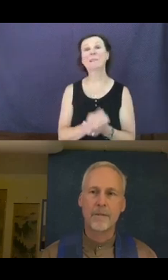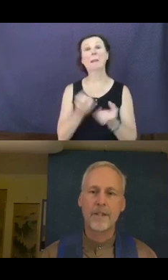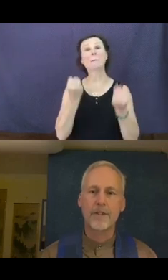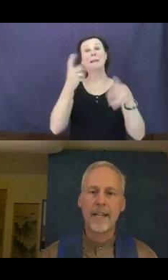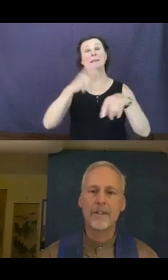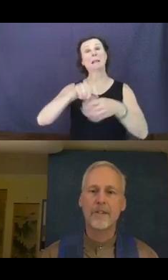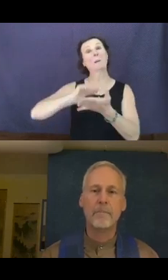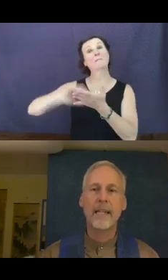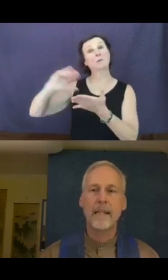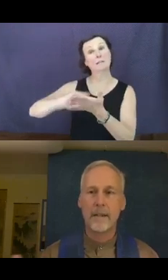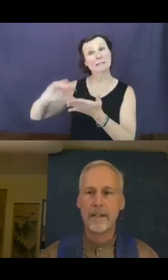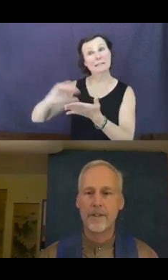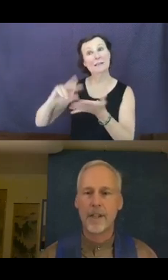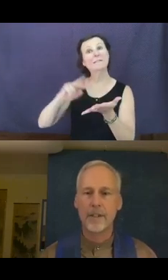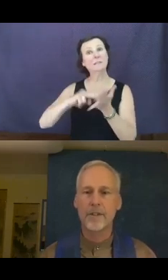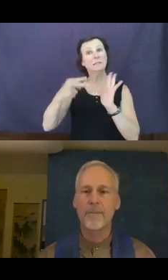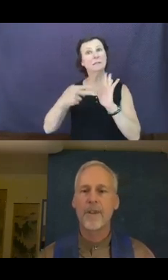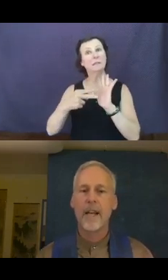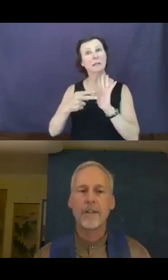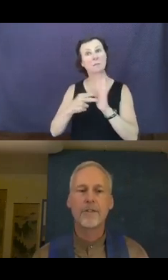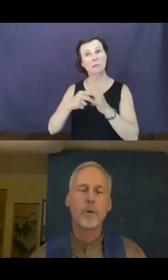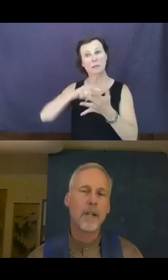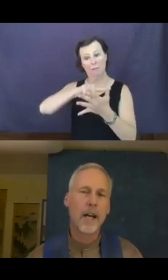is taken to mean these things, and so we're not